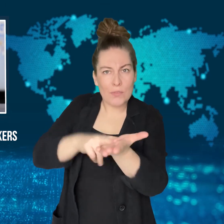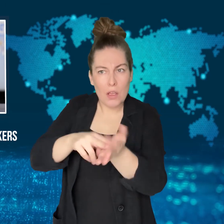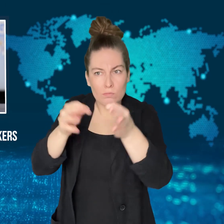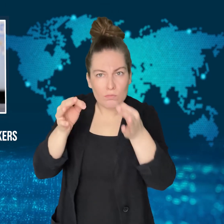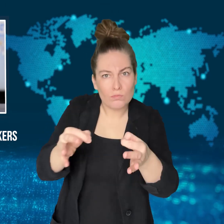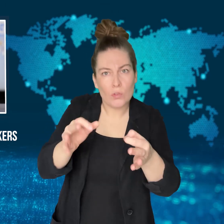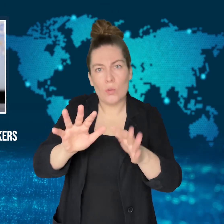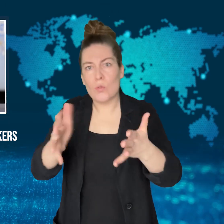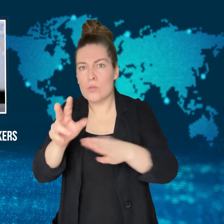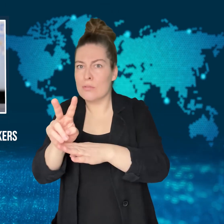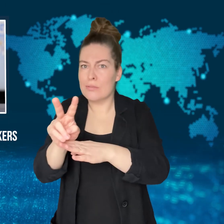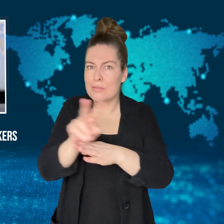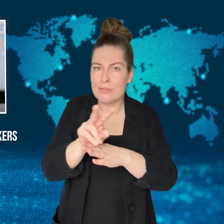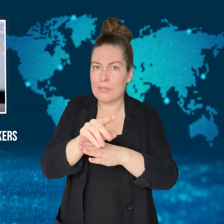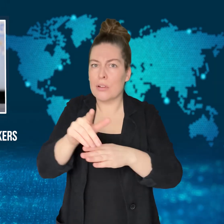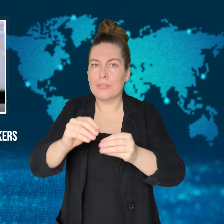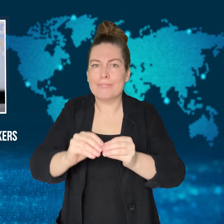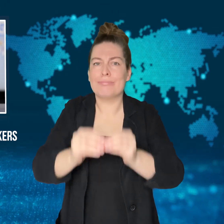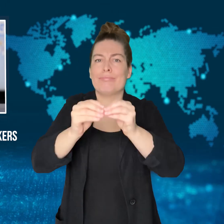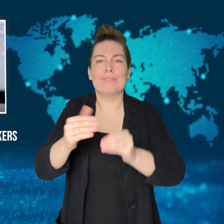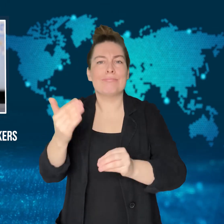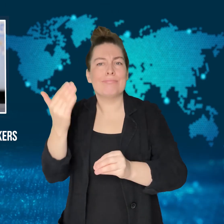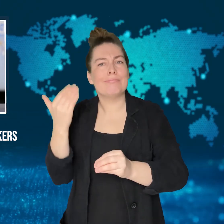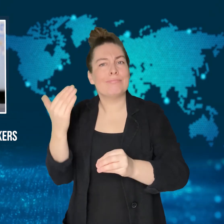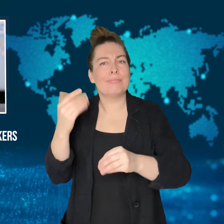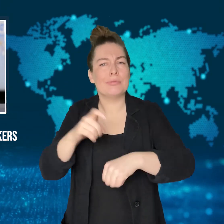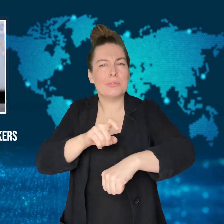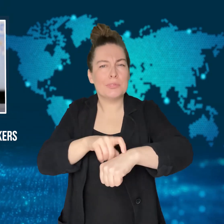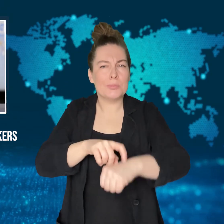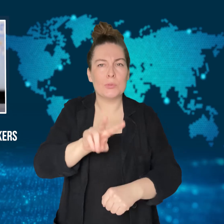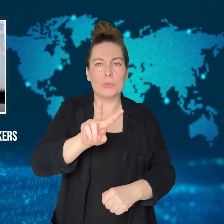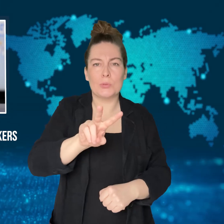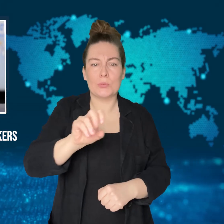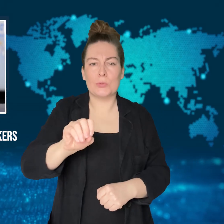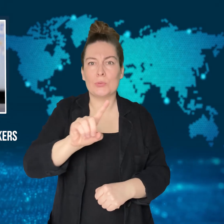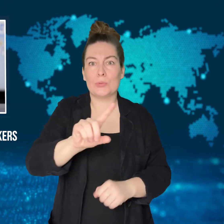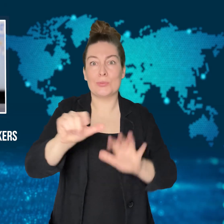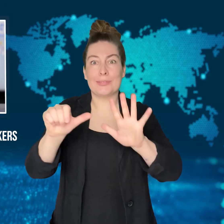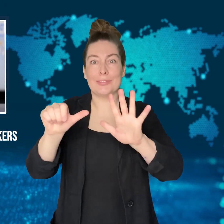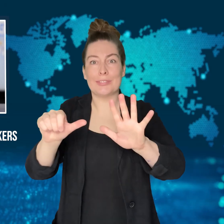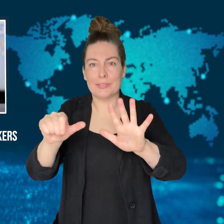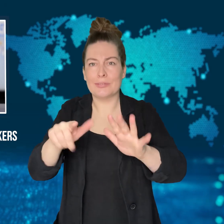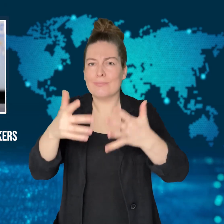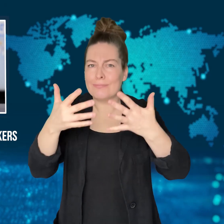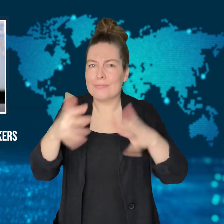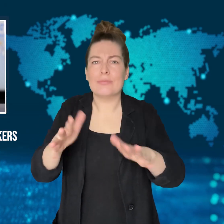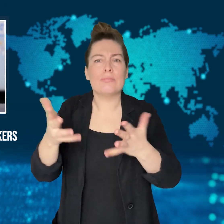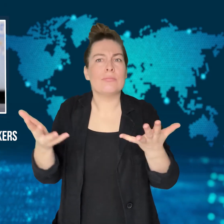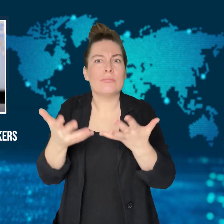in place in 2016 when there was criticism of